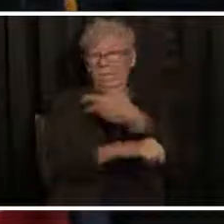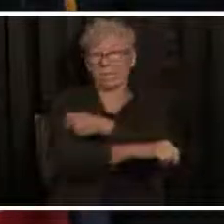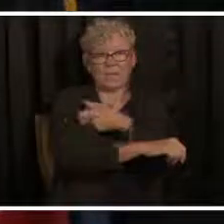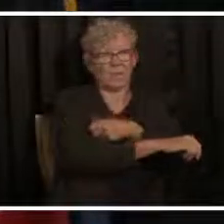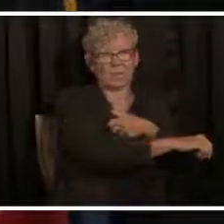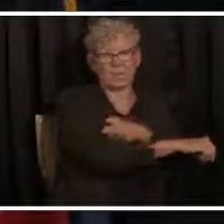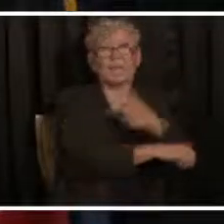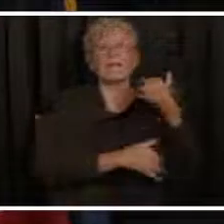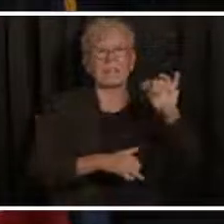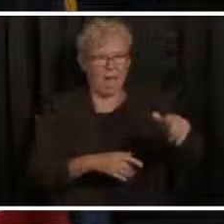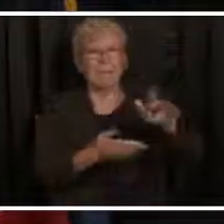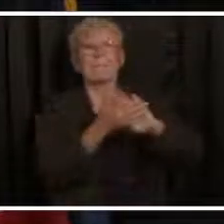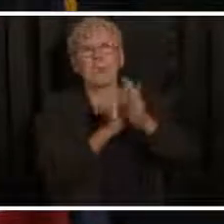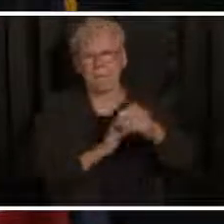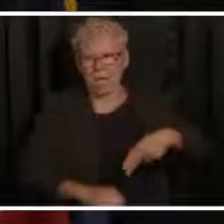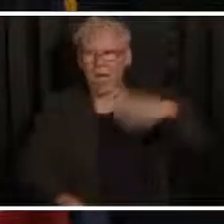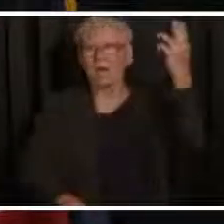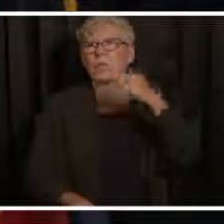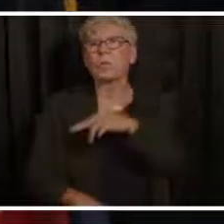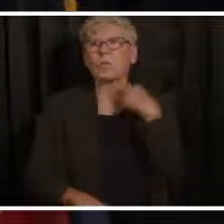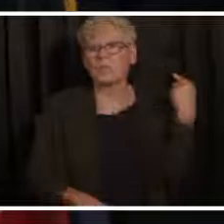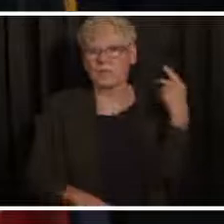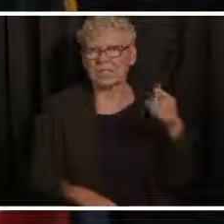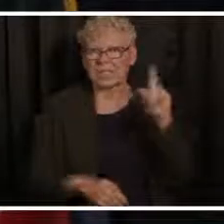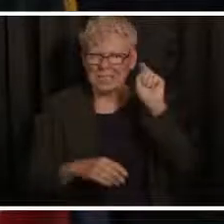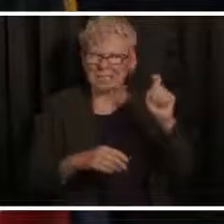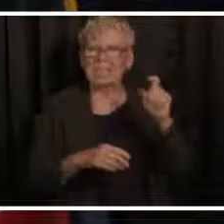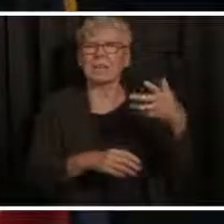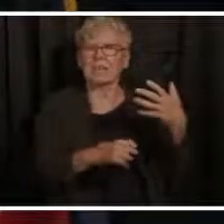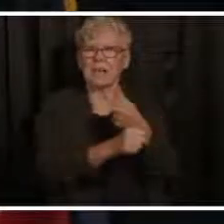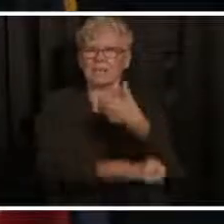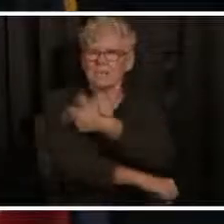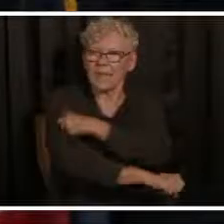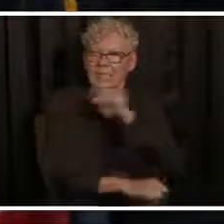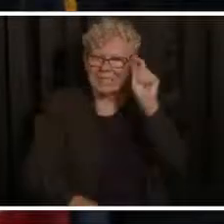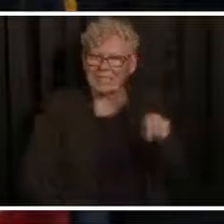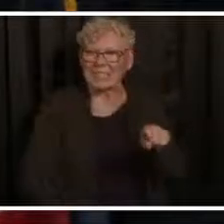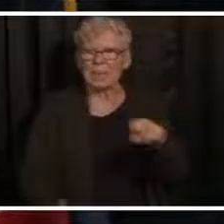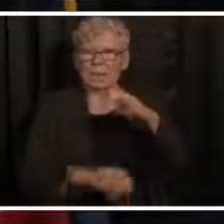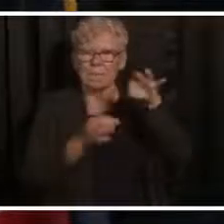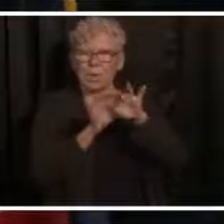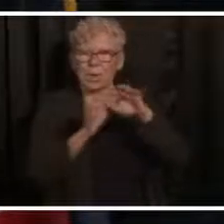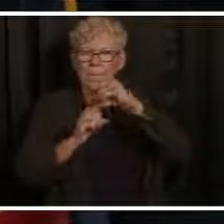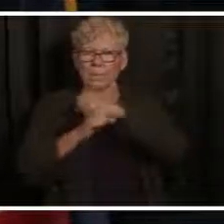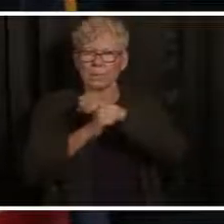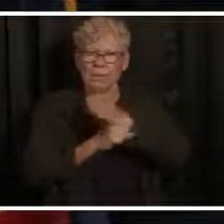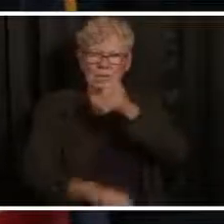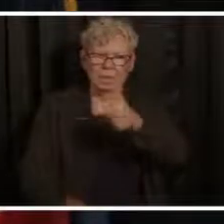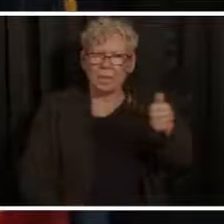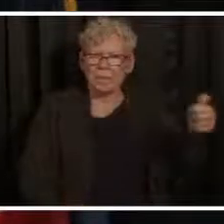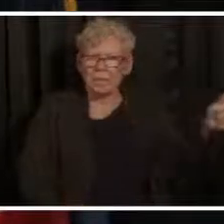color. first and foremost to get vaccinated but until that vaccination protection takes hold, wear a mask when you're